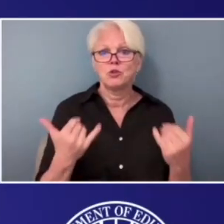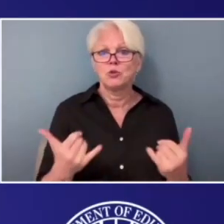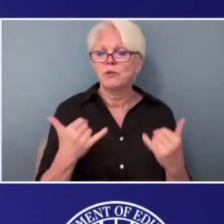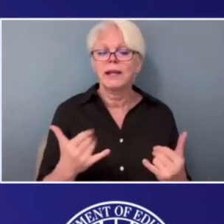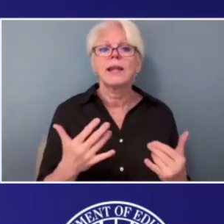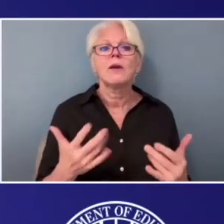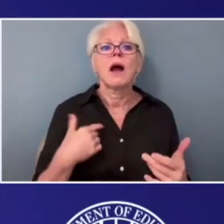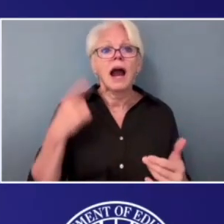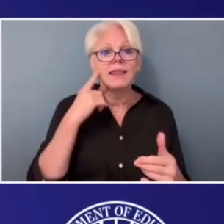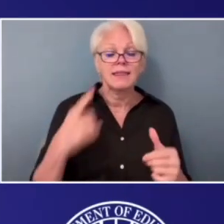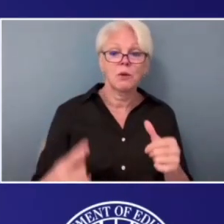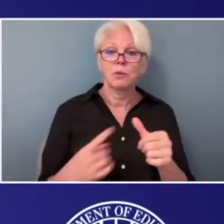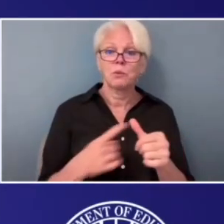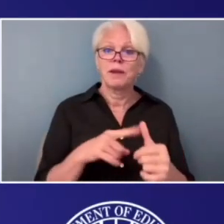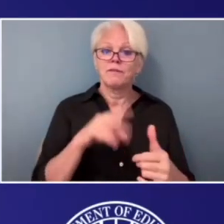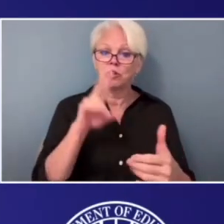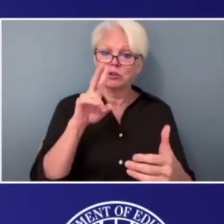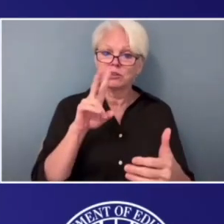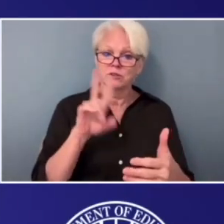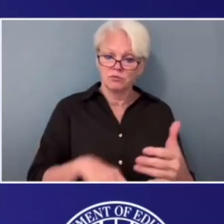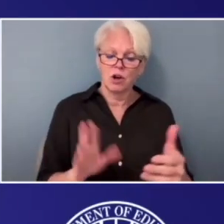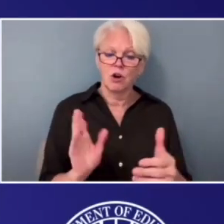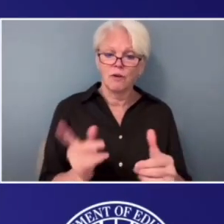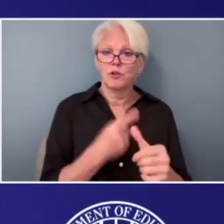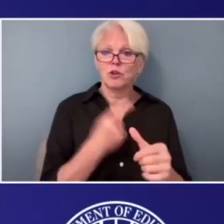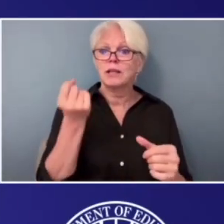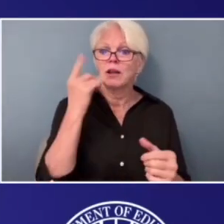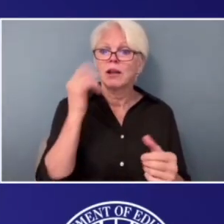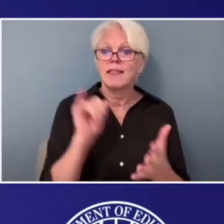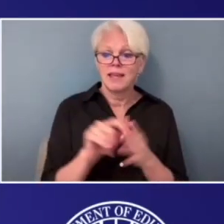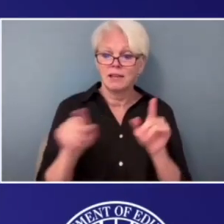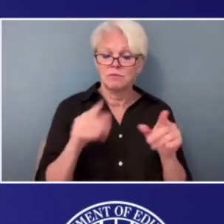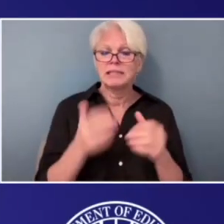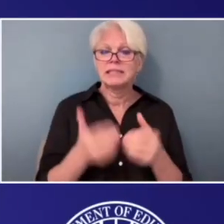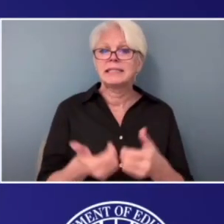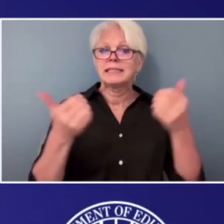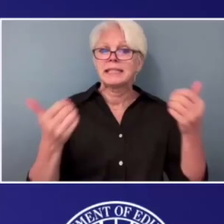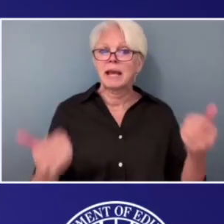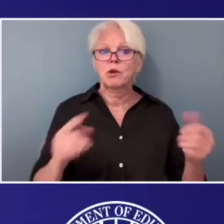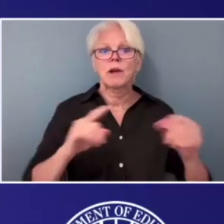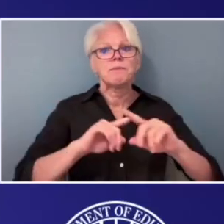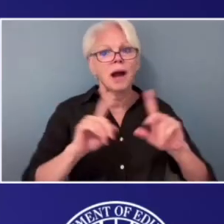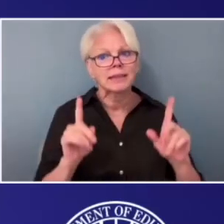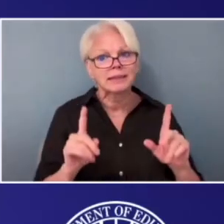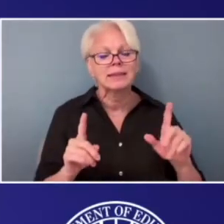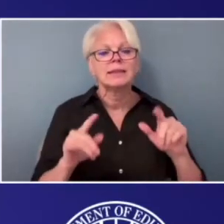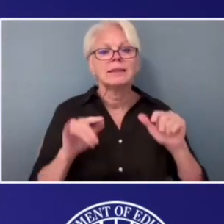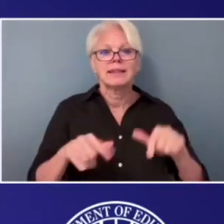read on that is that they were separate, but again, this has enough impact that we